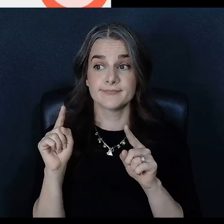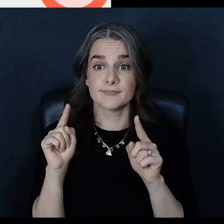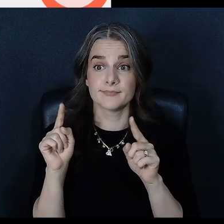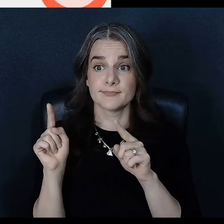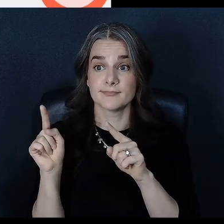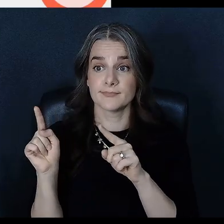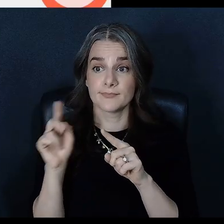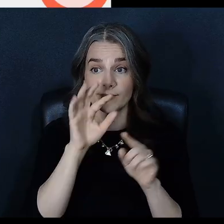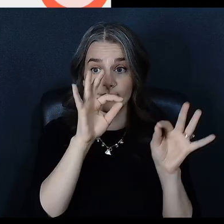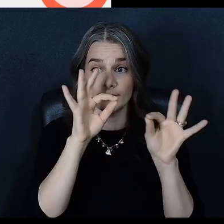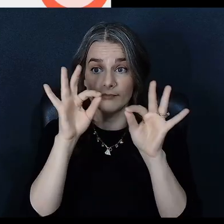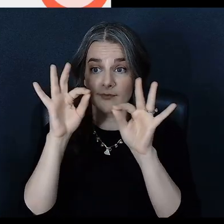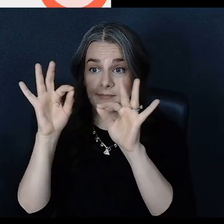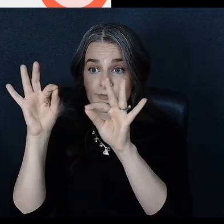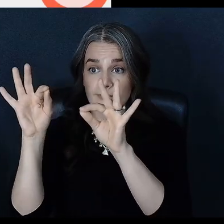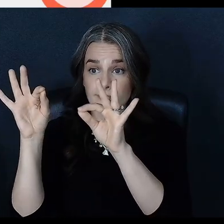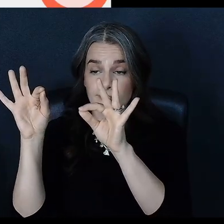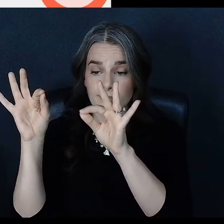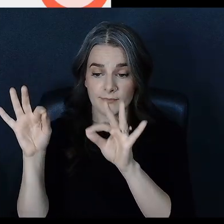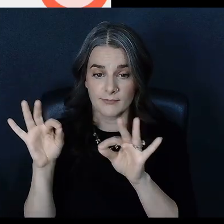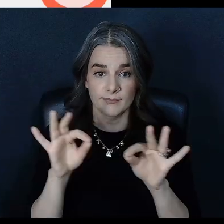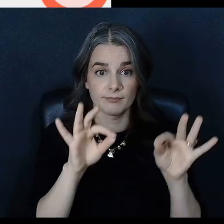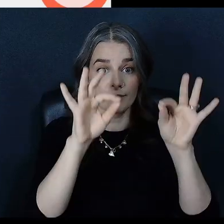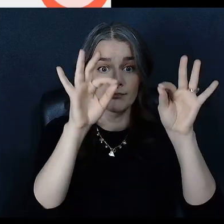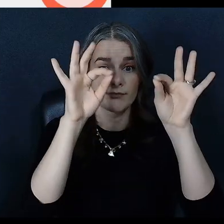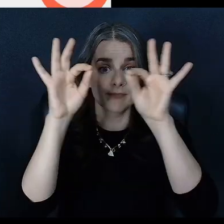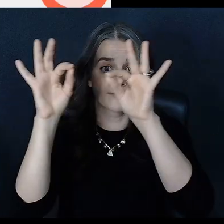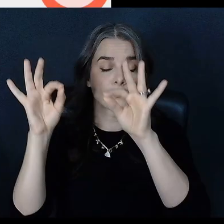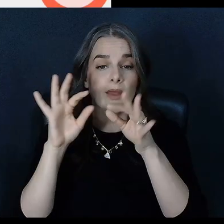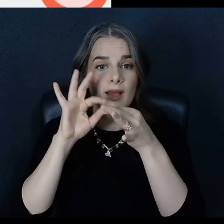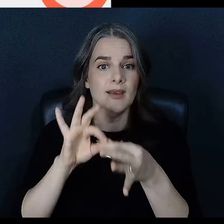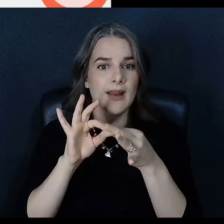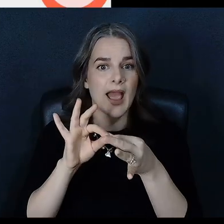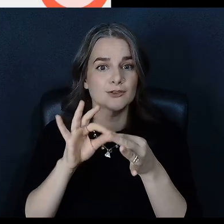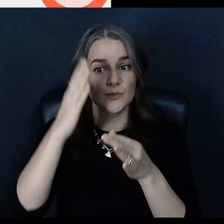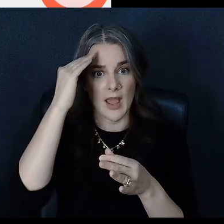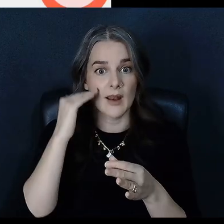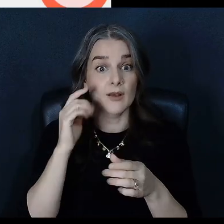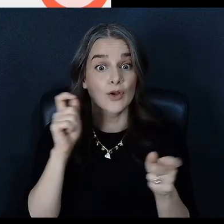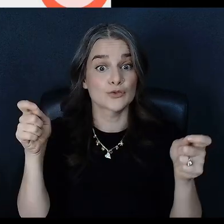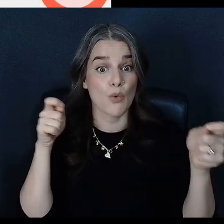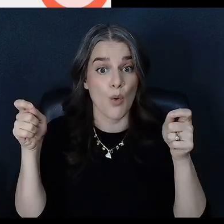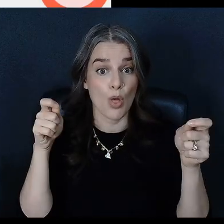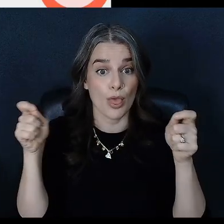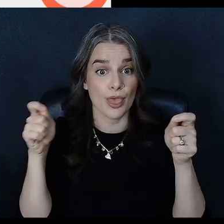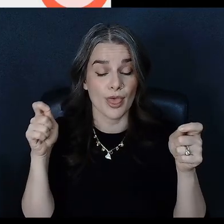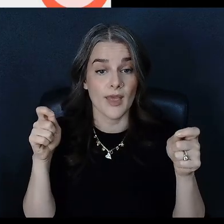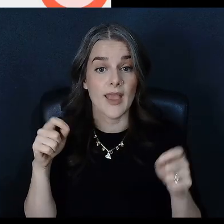But if it was connected to a head control for the cursor, my mouse on my screen would be moving and following me.